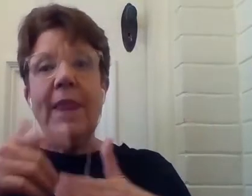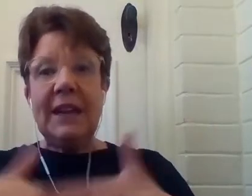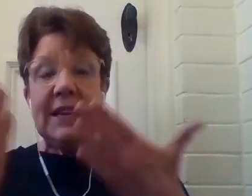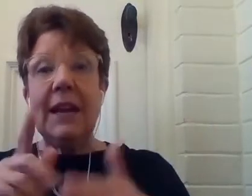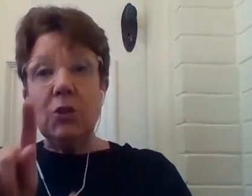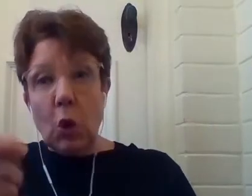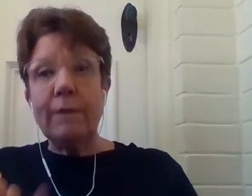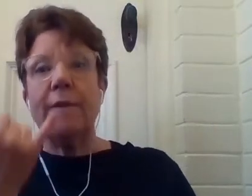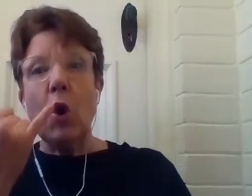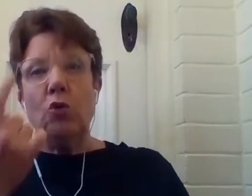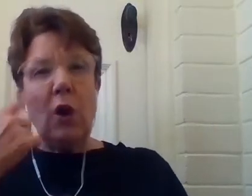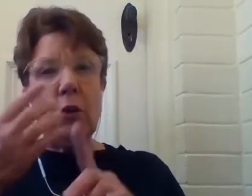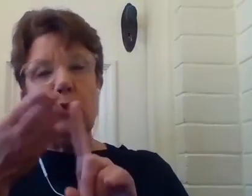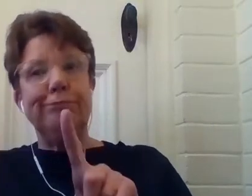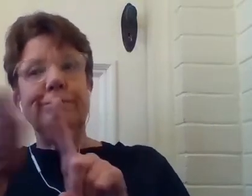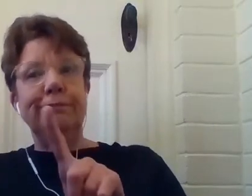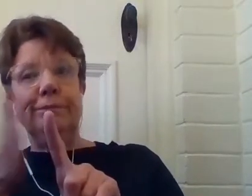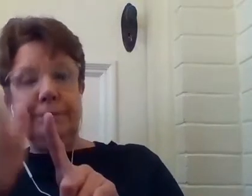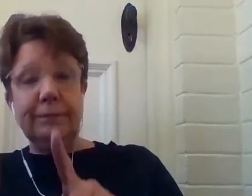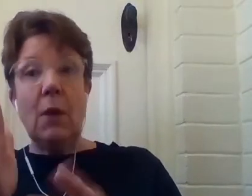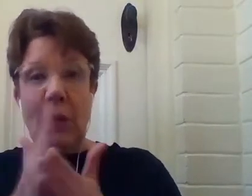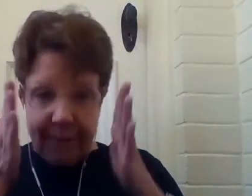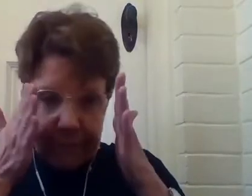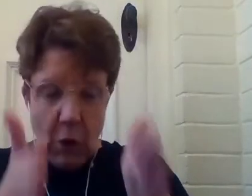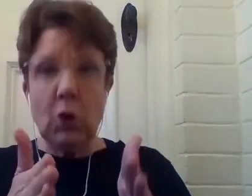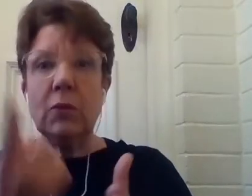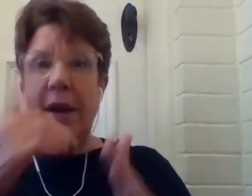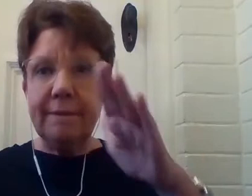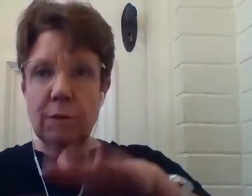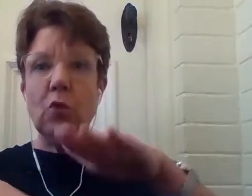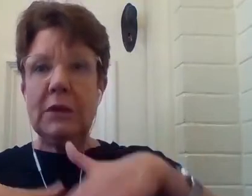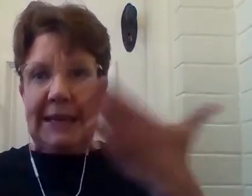get too distracted and use that day to do the marketing activities that